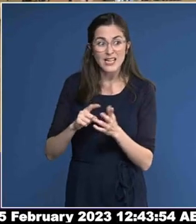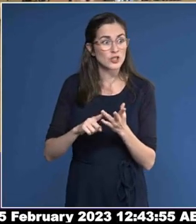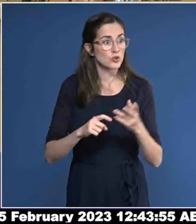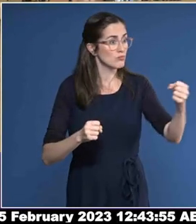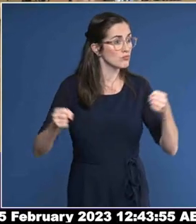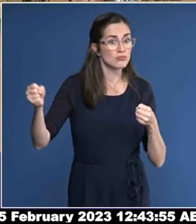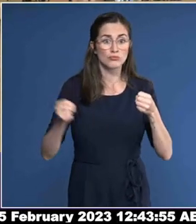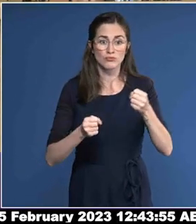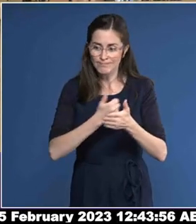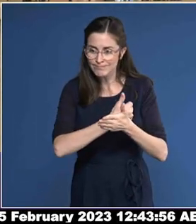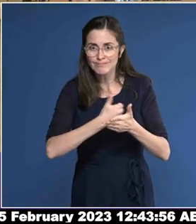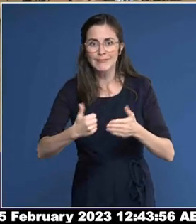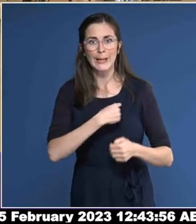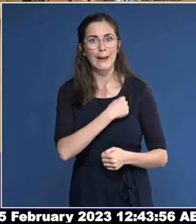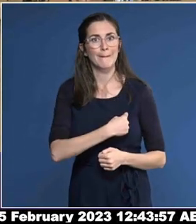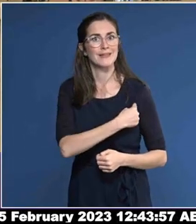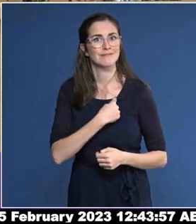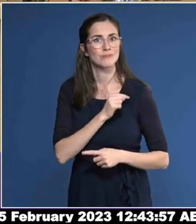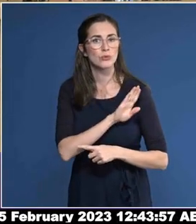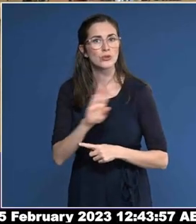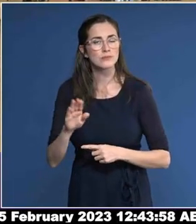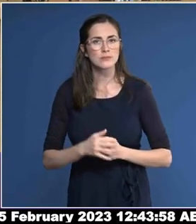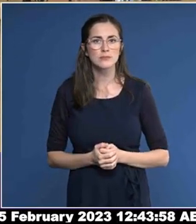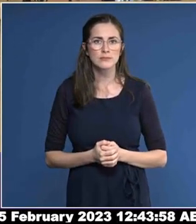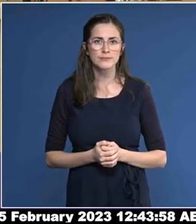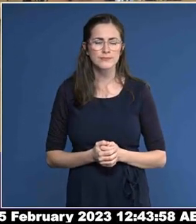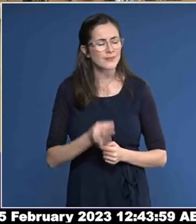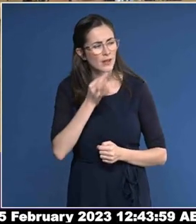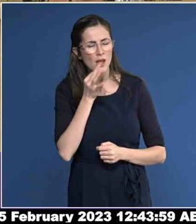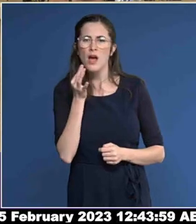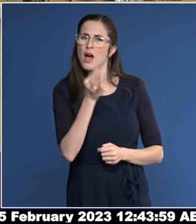And what are the - in general terms, the systems of reporting up to the